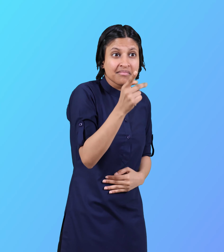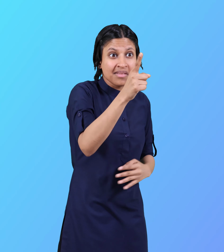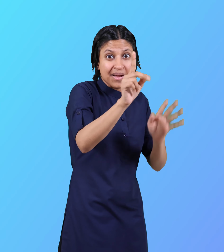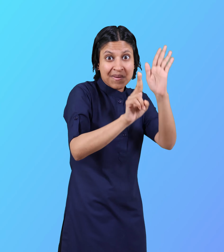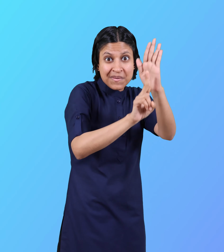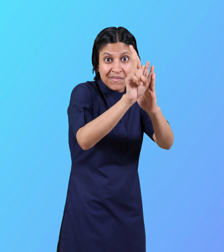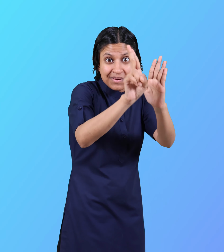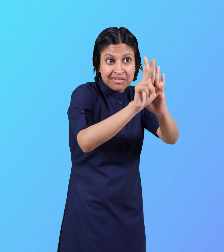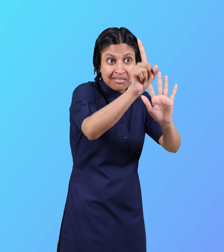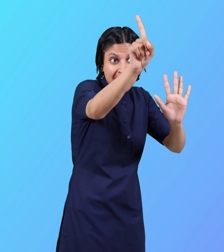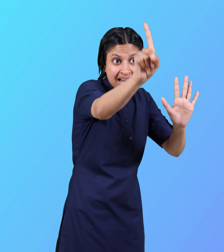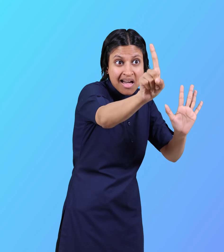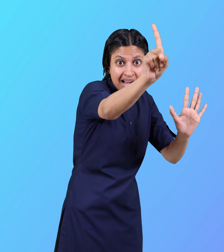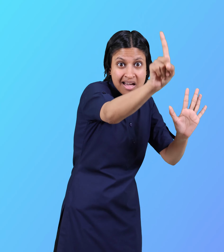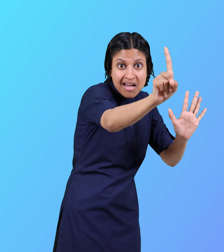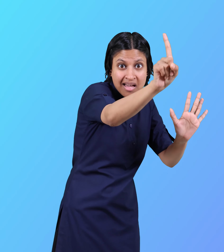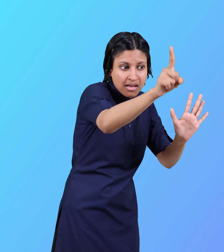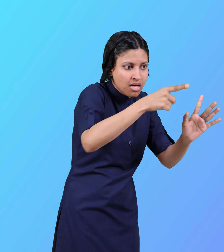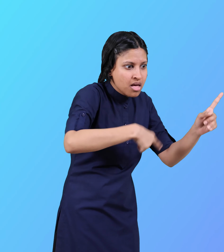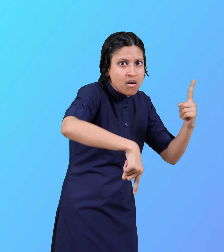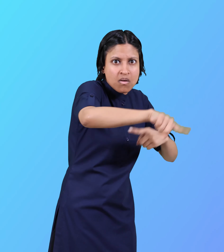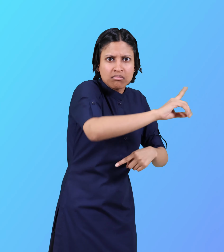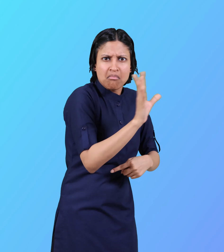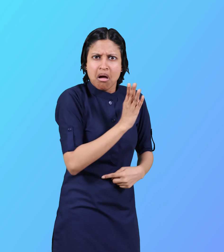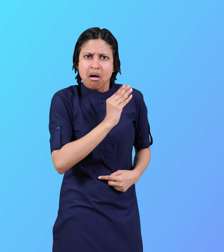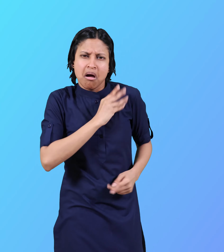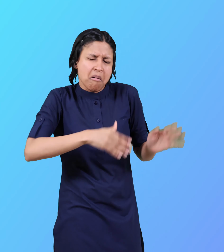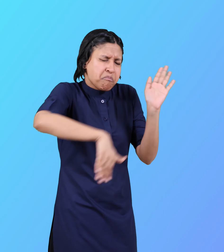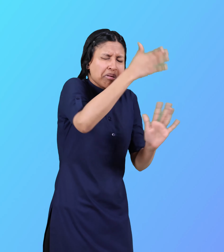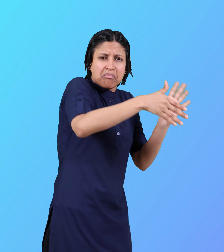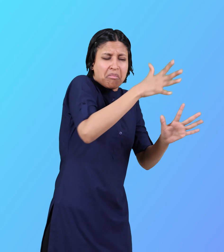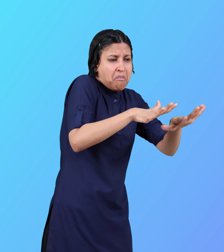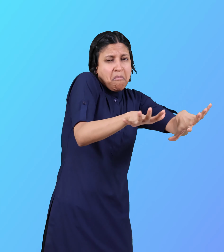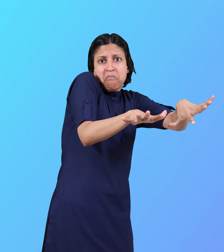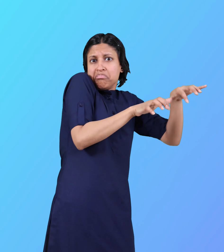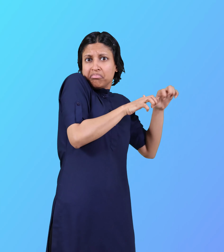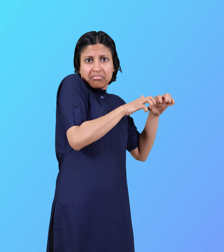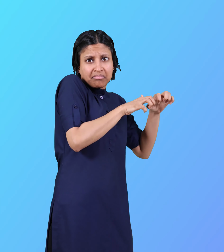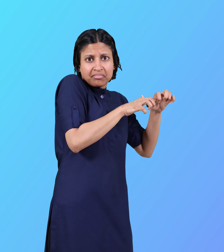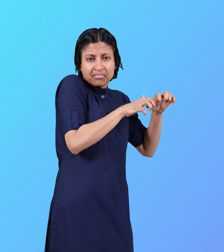The Israelite soldiers saw Goliath and ran away. They were all afraid of him.